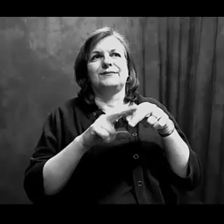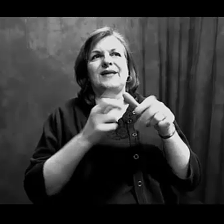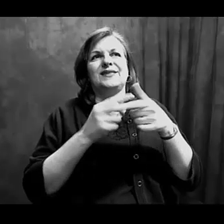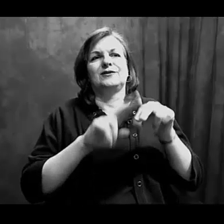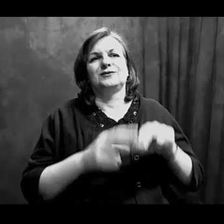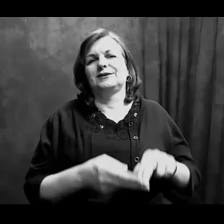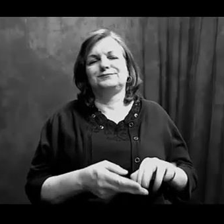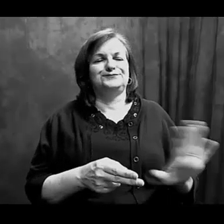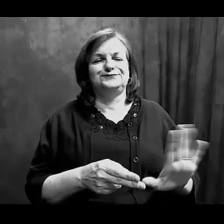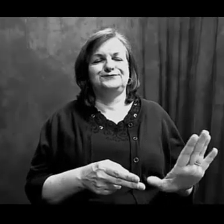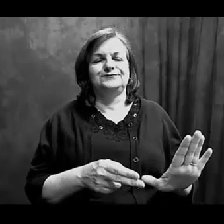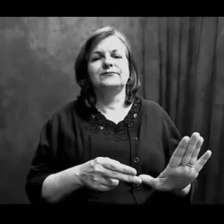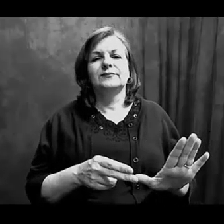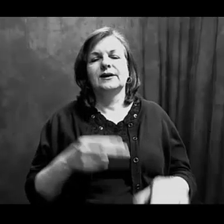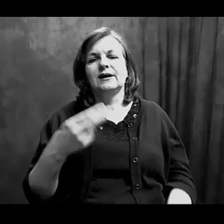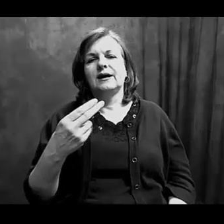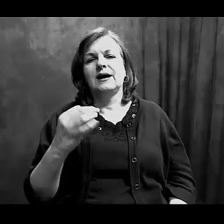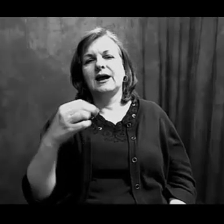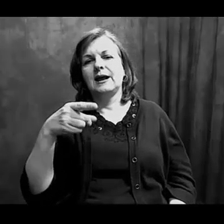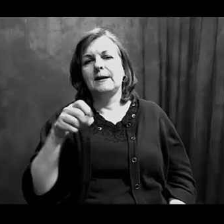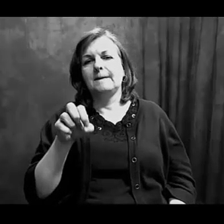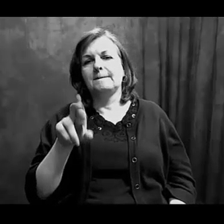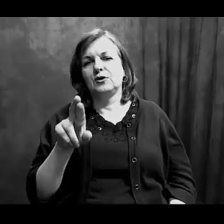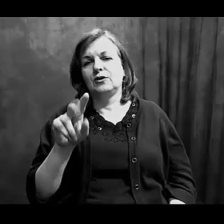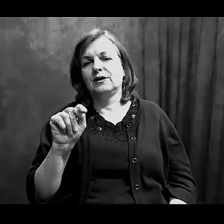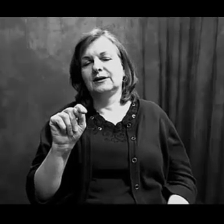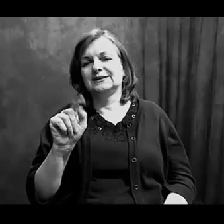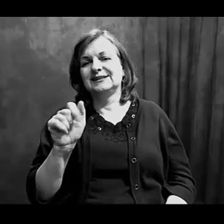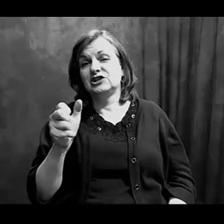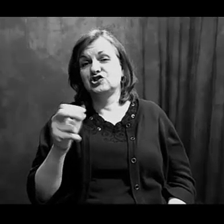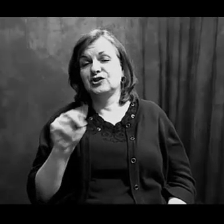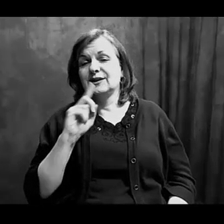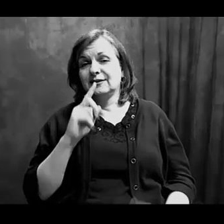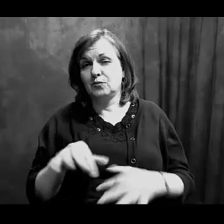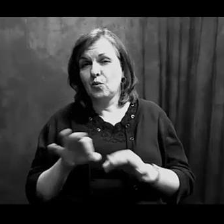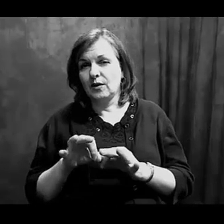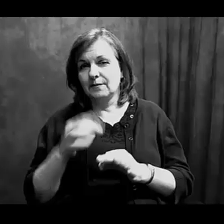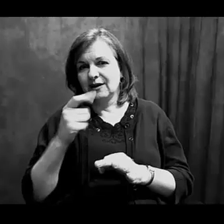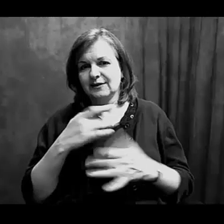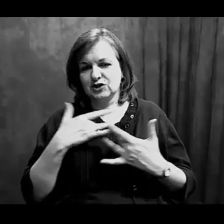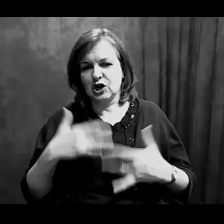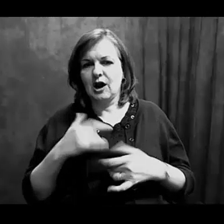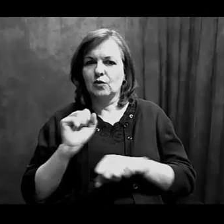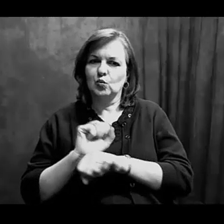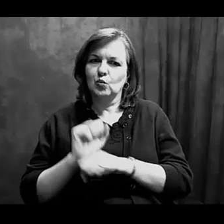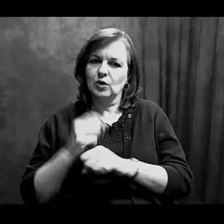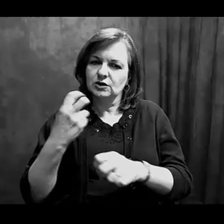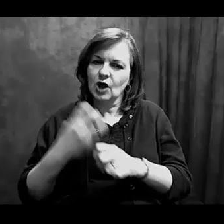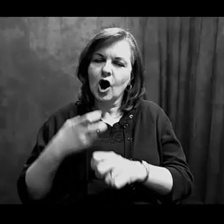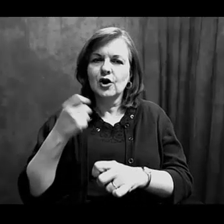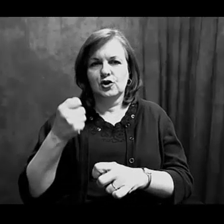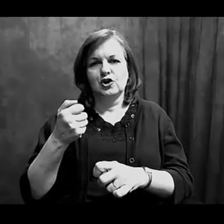hypertension we worry about because your heart has to work harder if there's resistance in your blood vessels if your heart